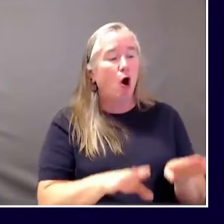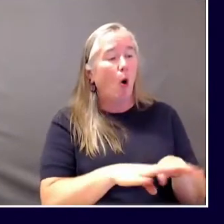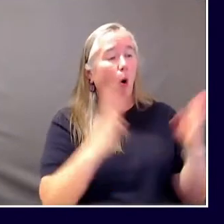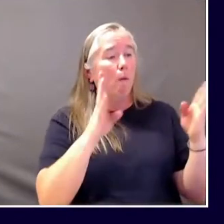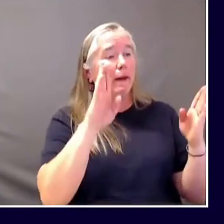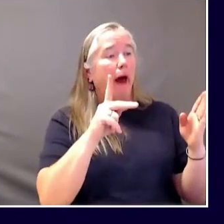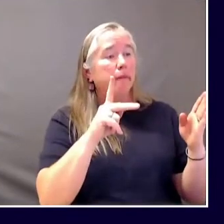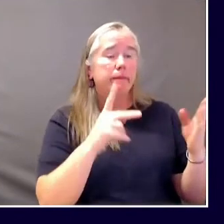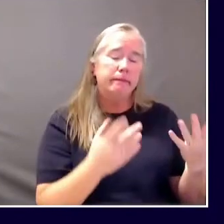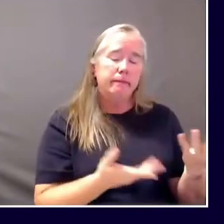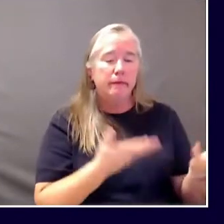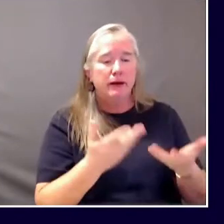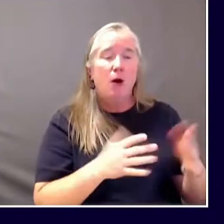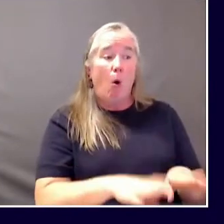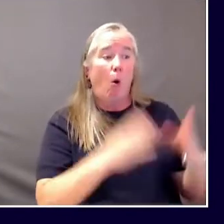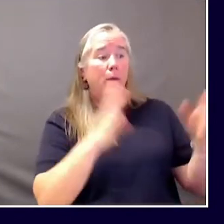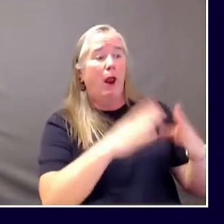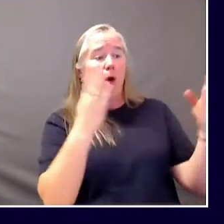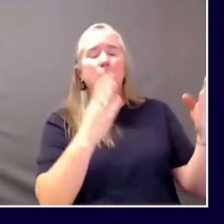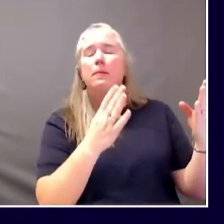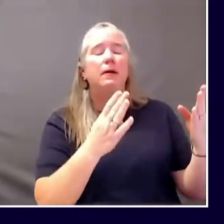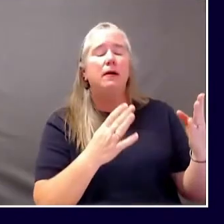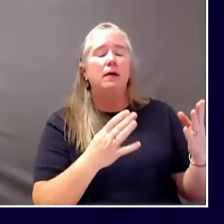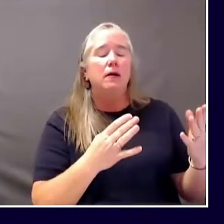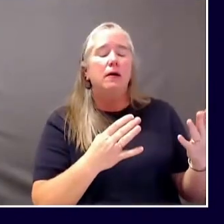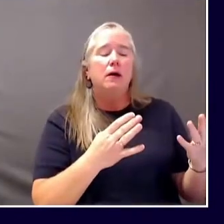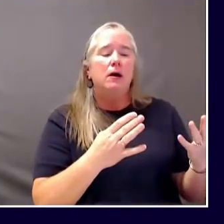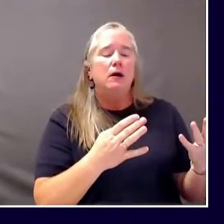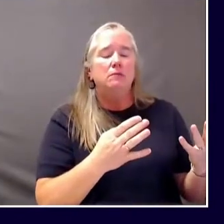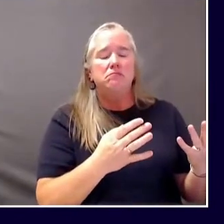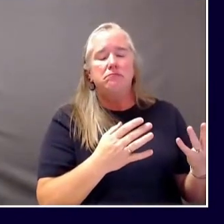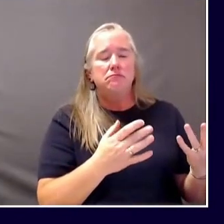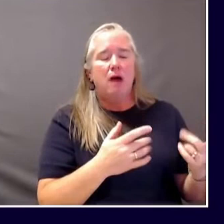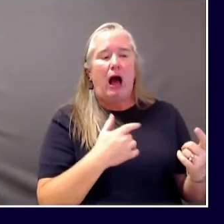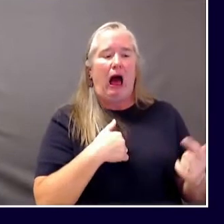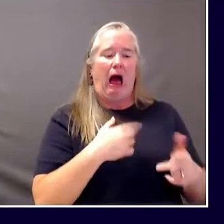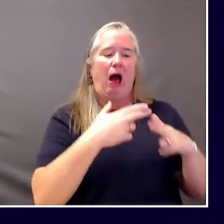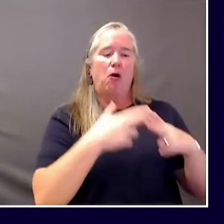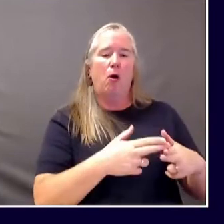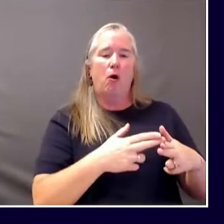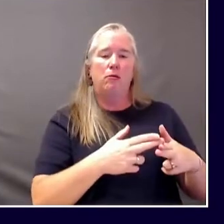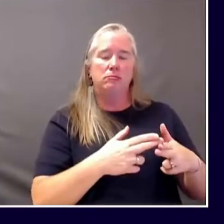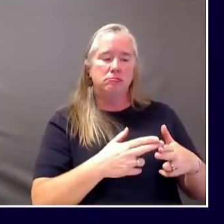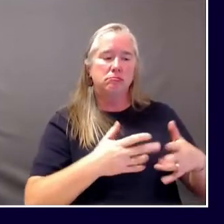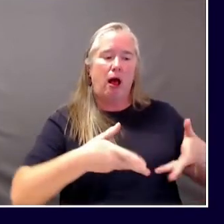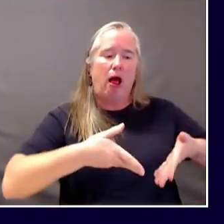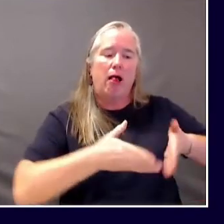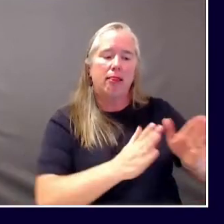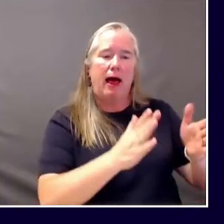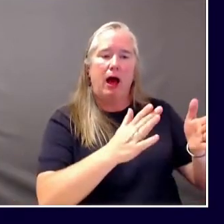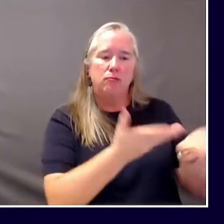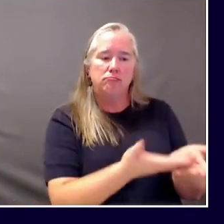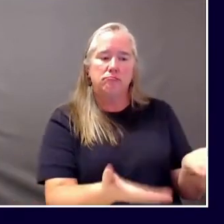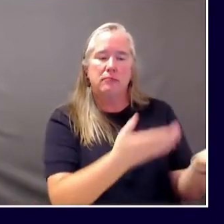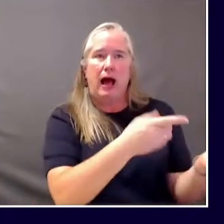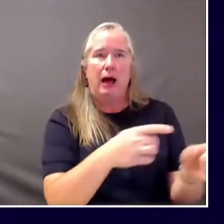done is allow activities to recurring courage many